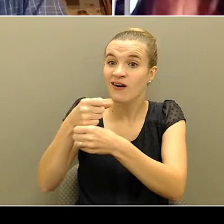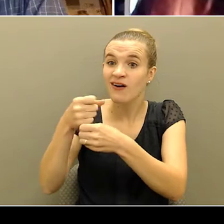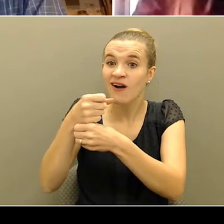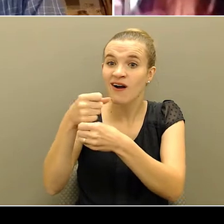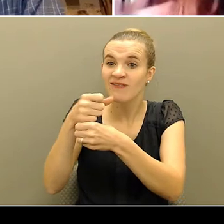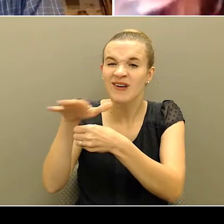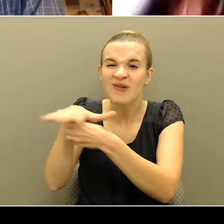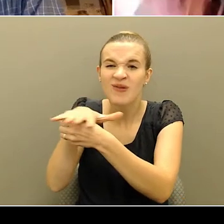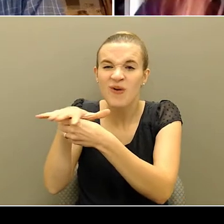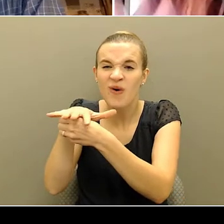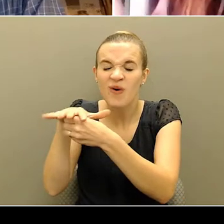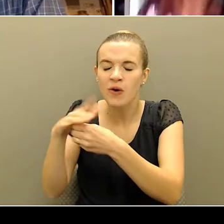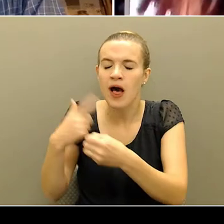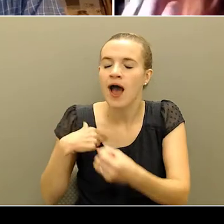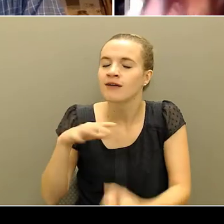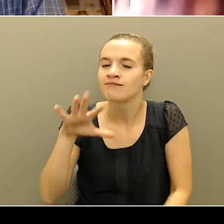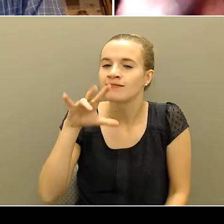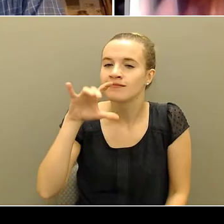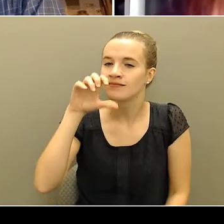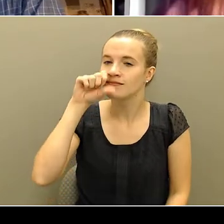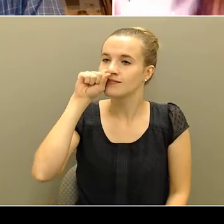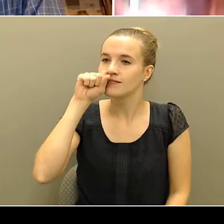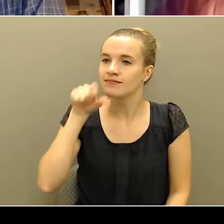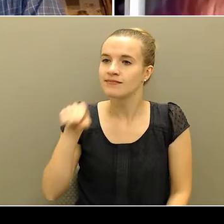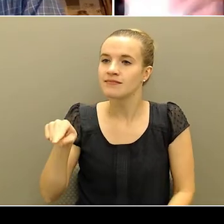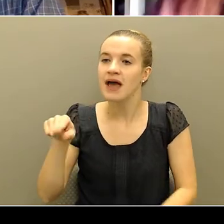you know, and like, feel the liveliness that's actually there, like whatever you